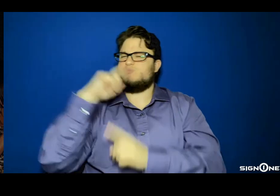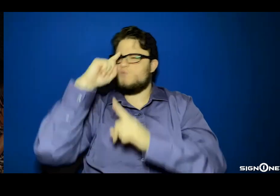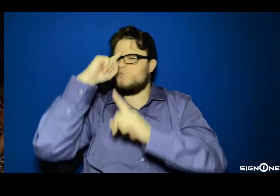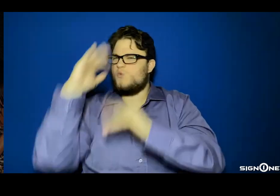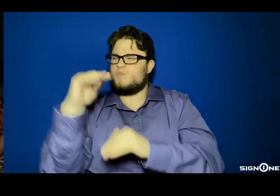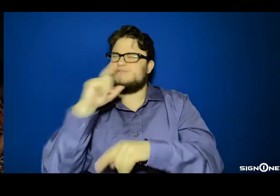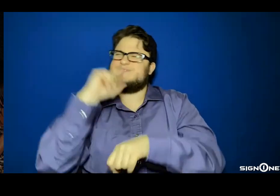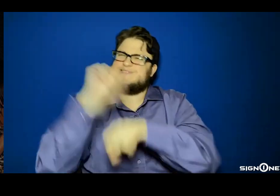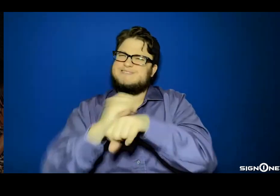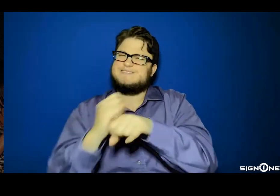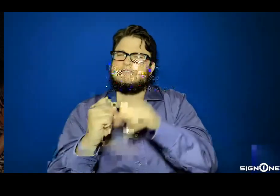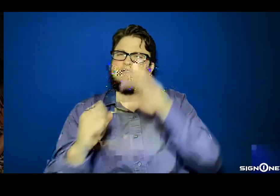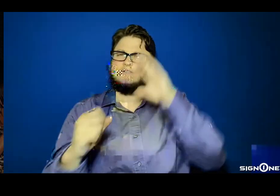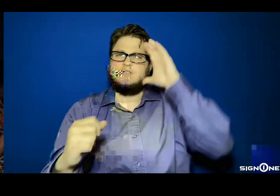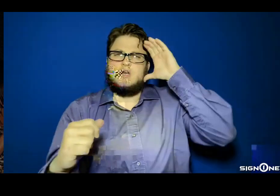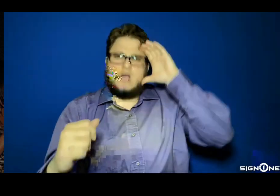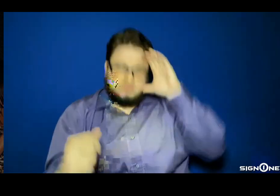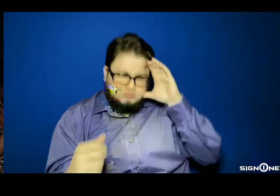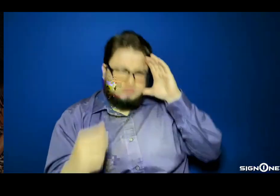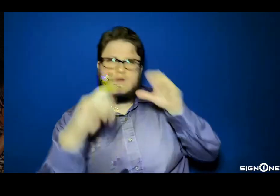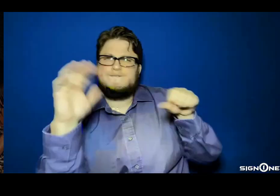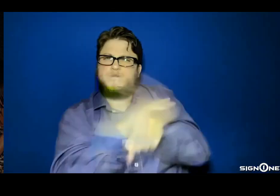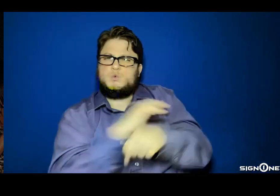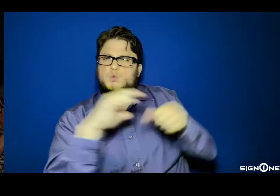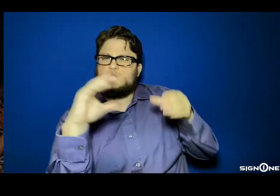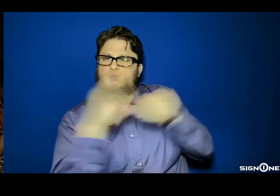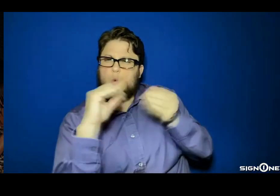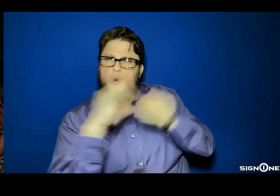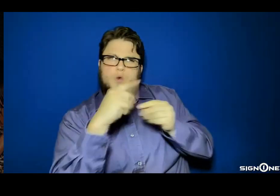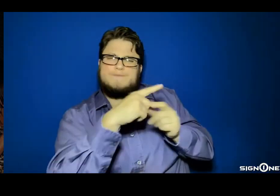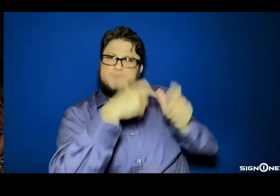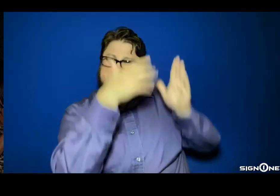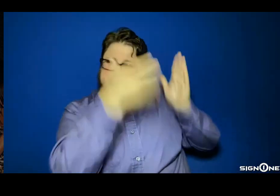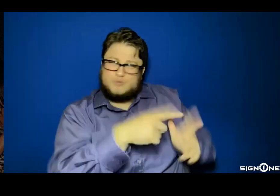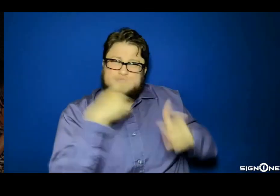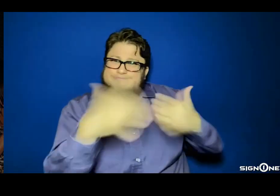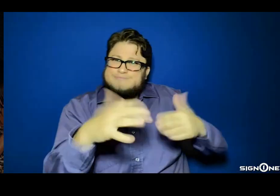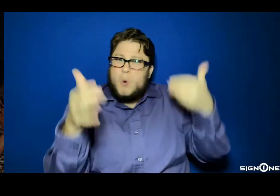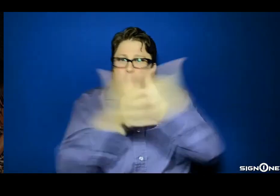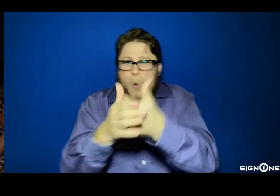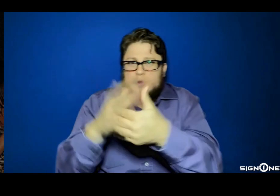alike hope to finally hear a full version of events from the person most closely associated